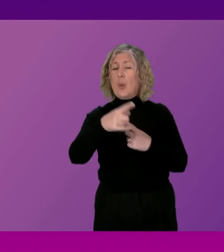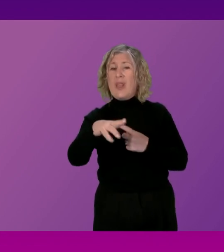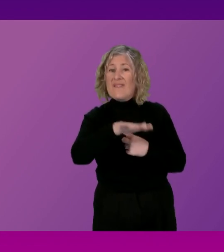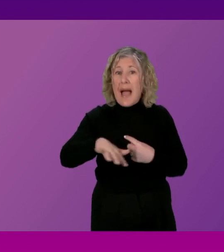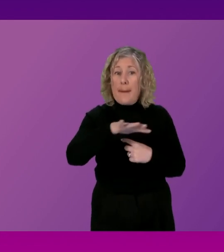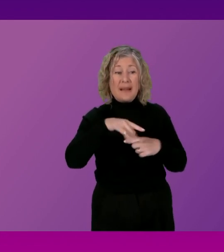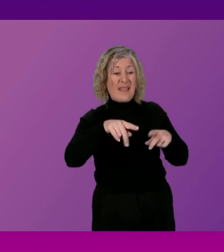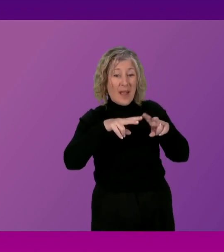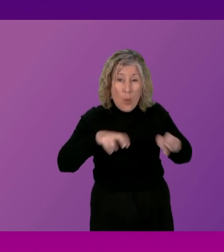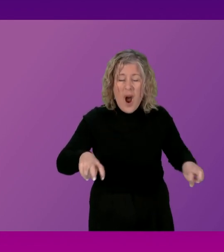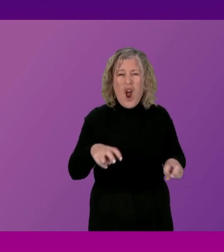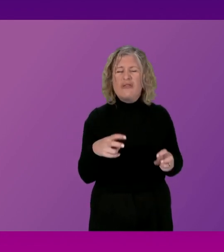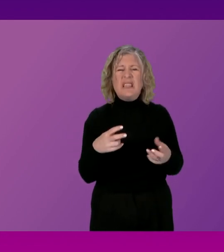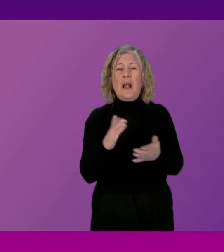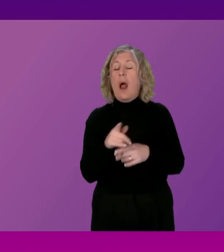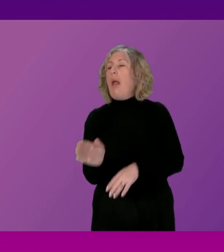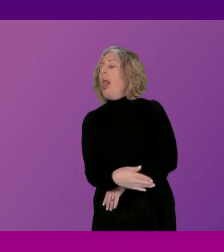The Deputy First Minister is saying, “No, it doesn’t.”